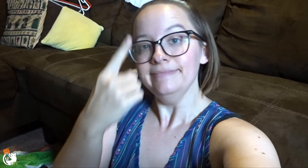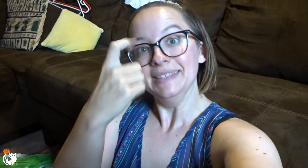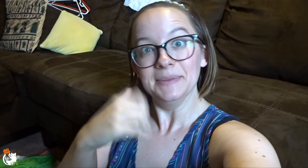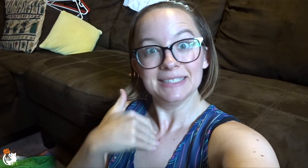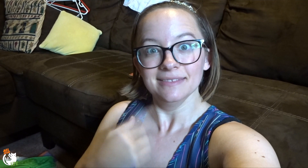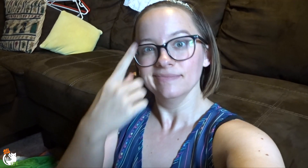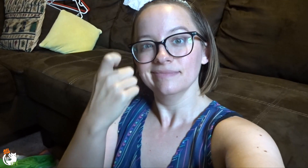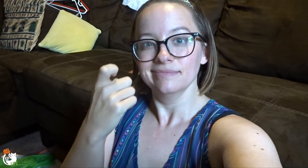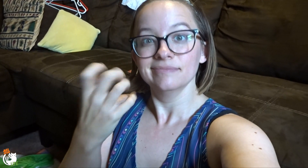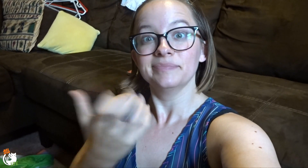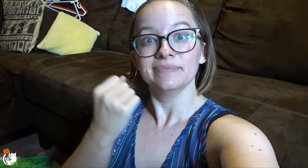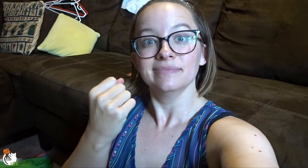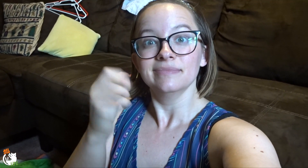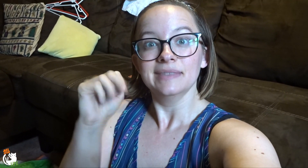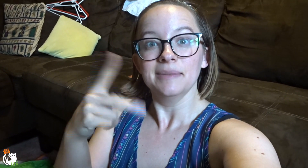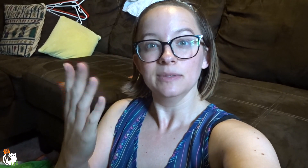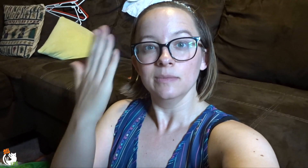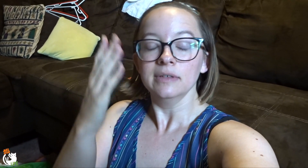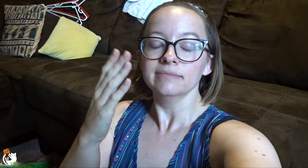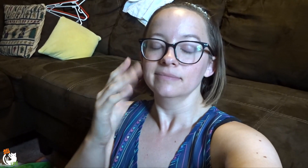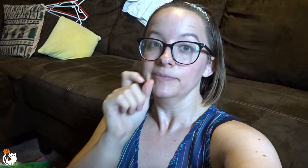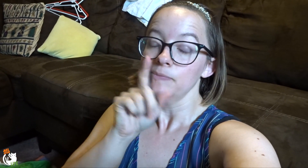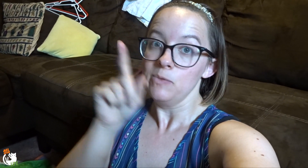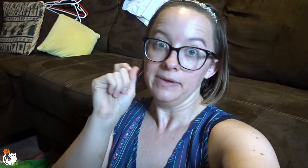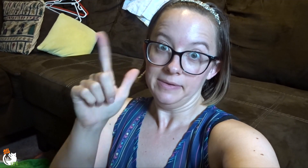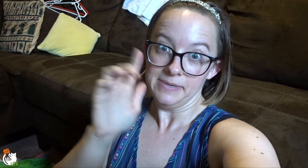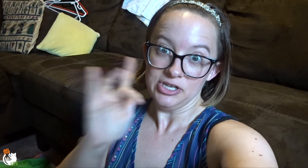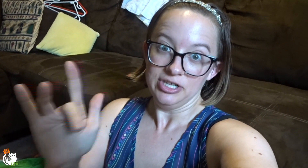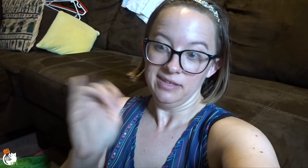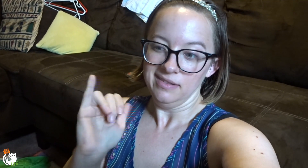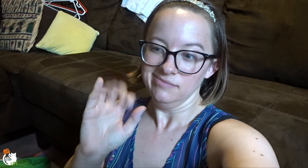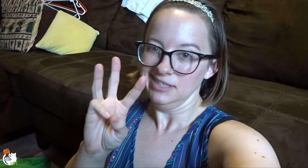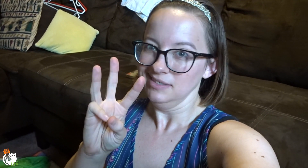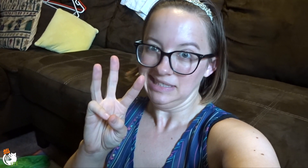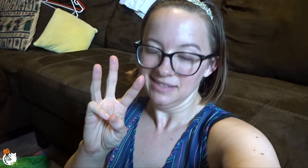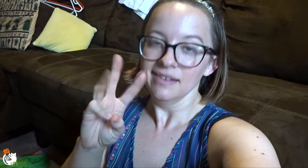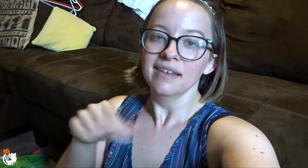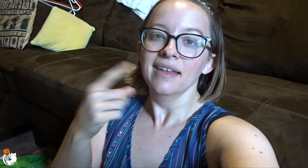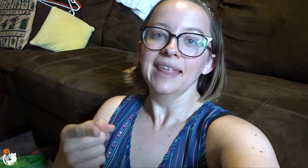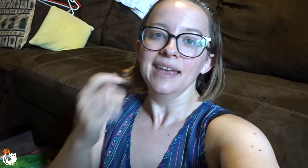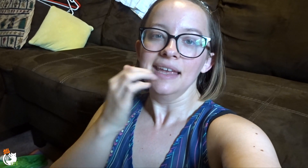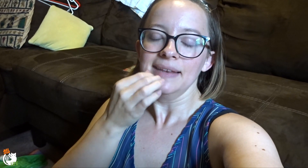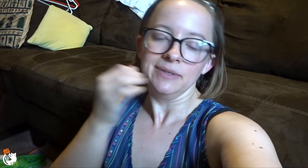Mikko's pretty tired, so I'm gonna let him take a nap. He took a nap this morning cause he woke up early around 6:00a.